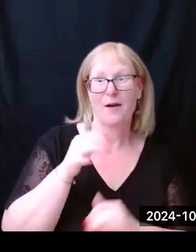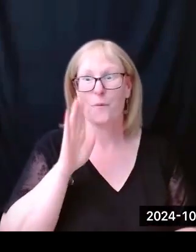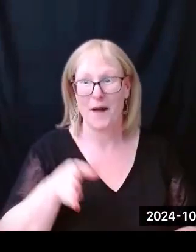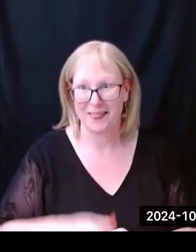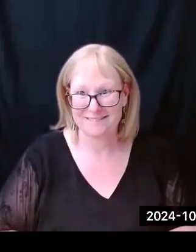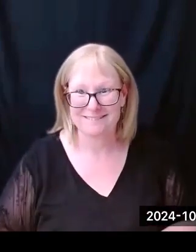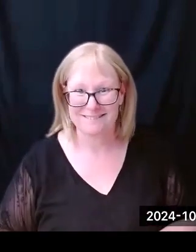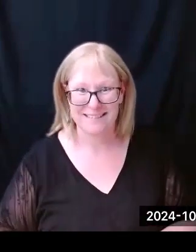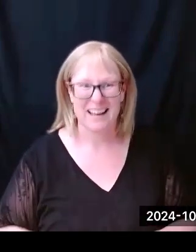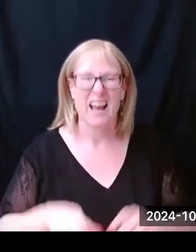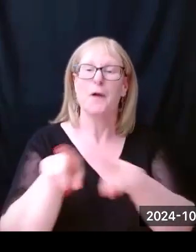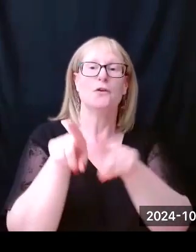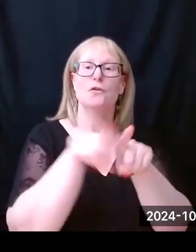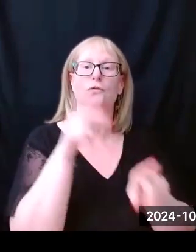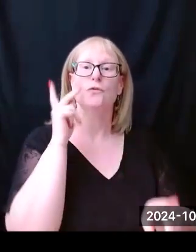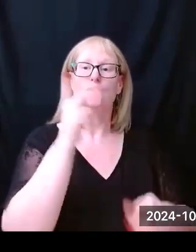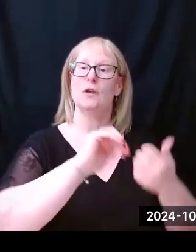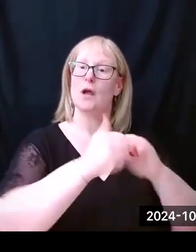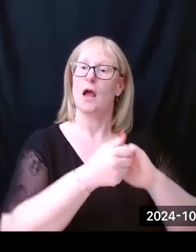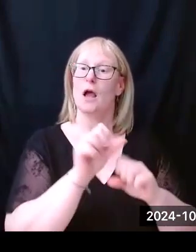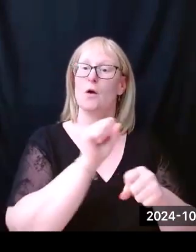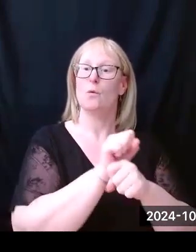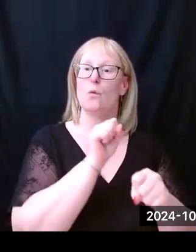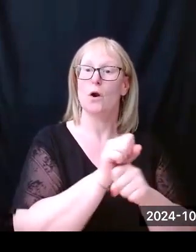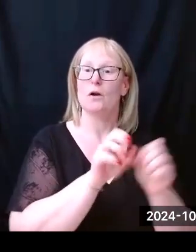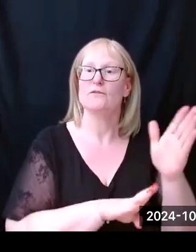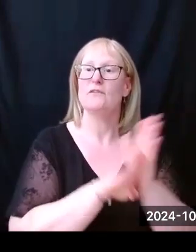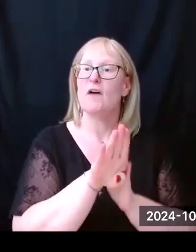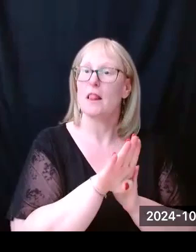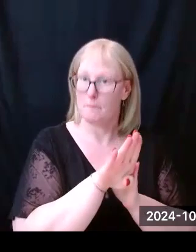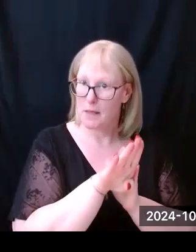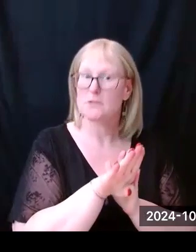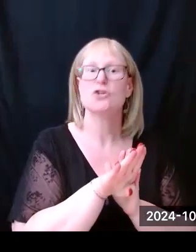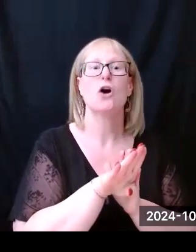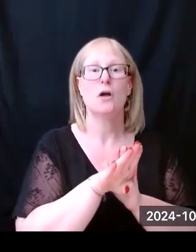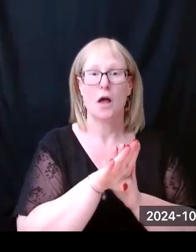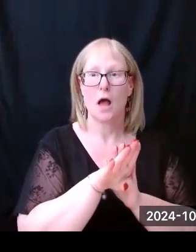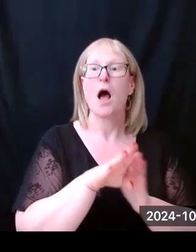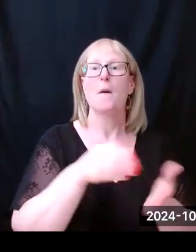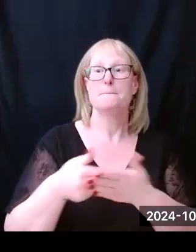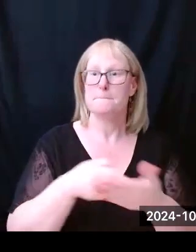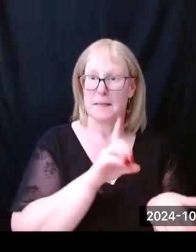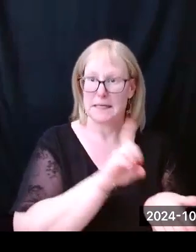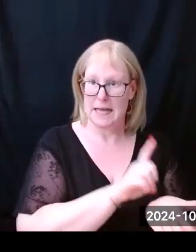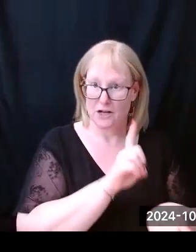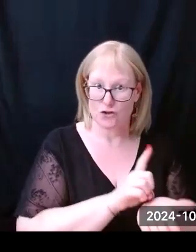You're going to see how I approach the work of developmental and behavioral pediatrics with a background in ecology and evolutionary